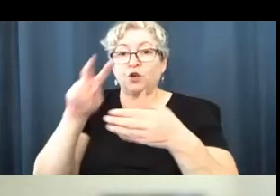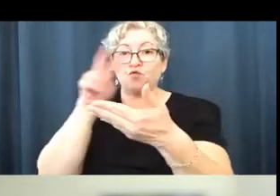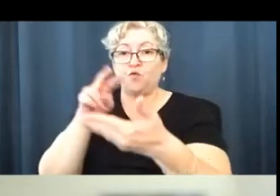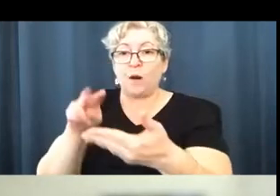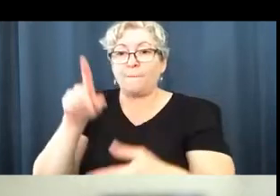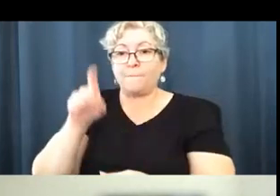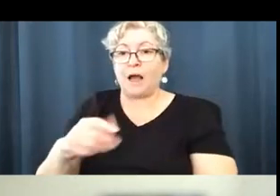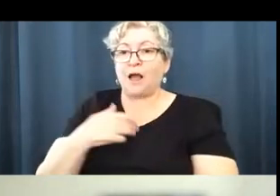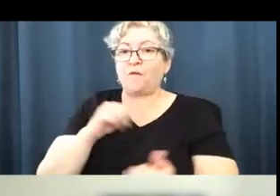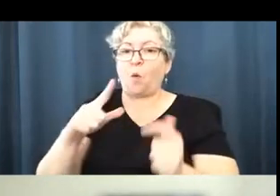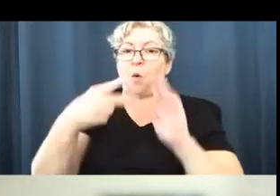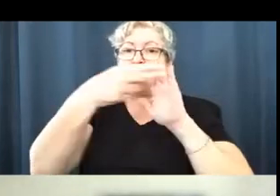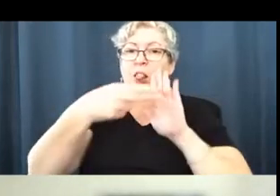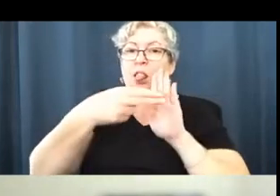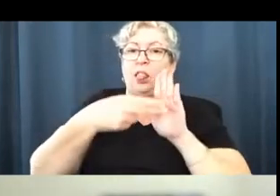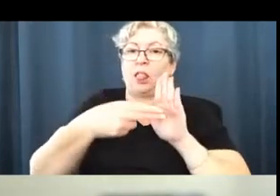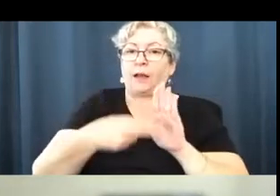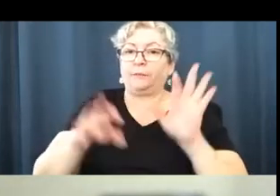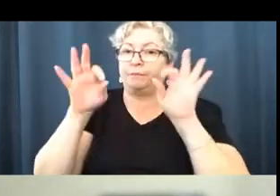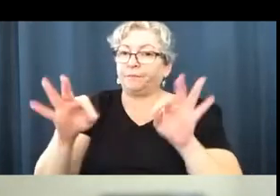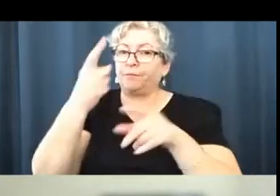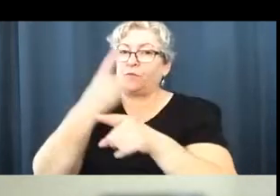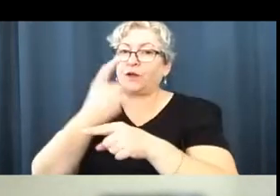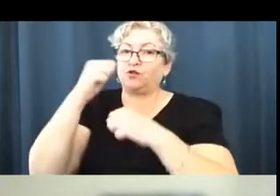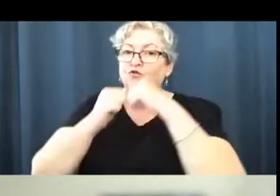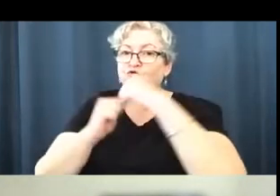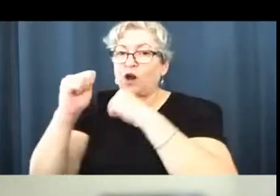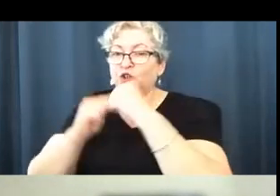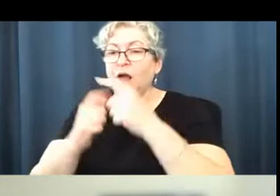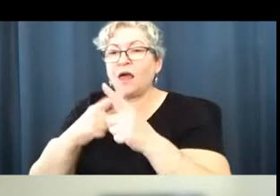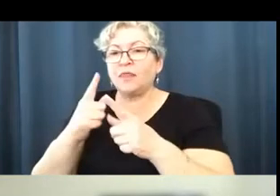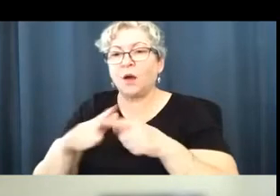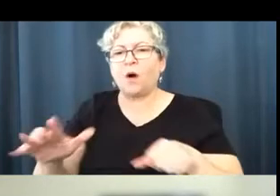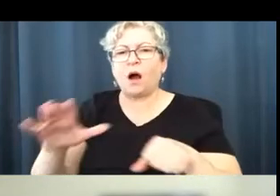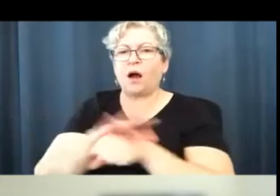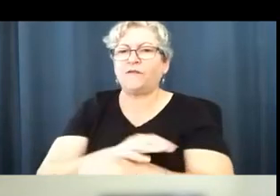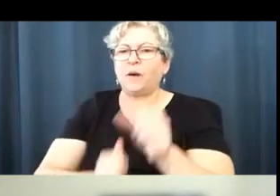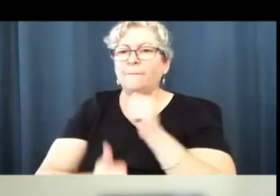all of your labels and everything properly structured. And they cover most of the use cases